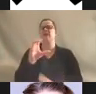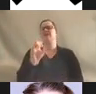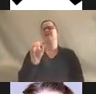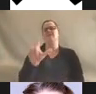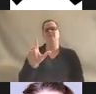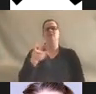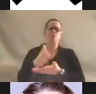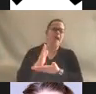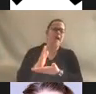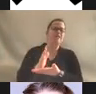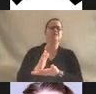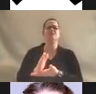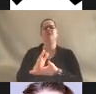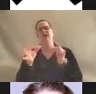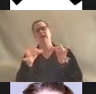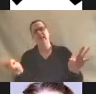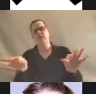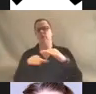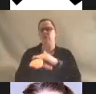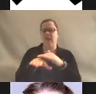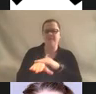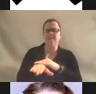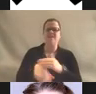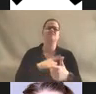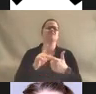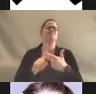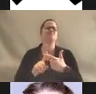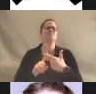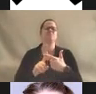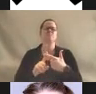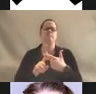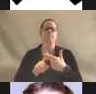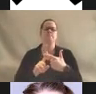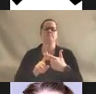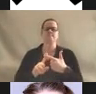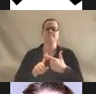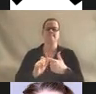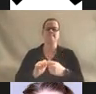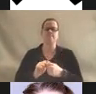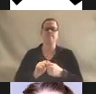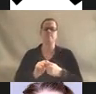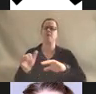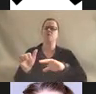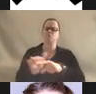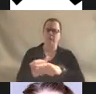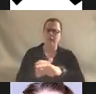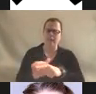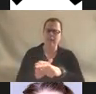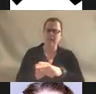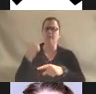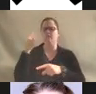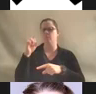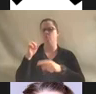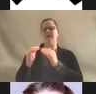language access and the training for equity leaders